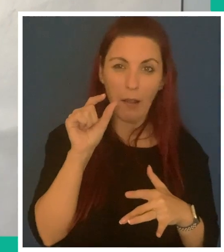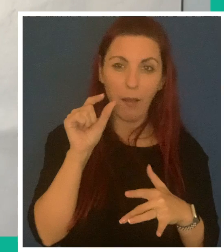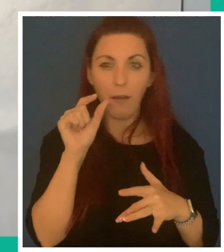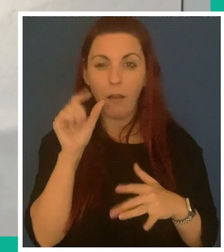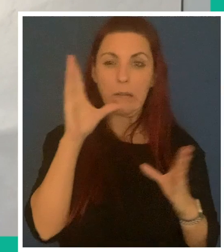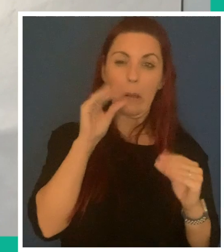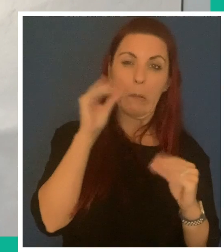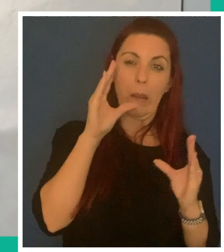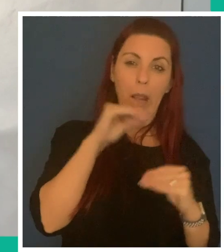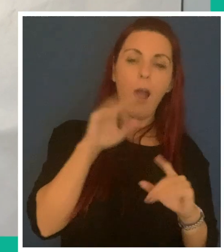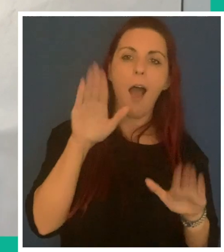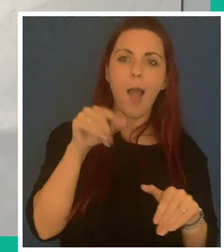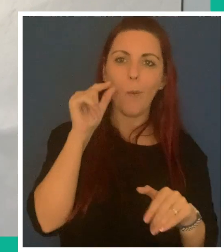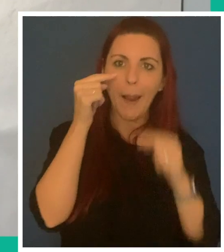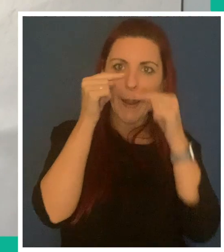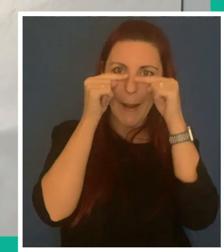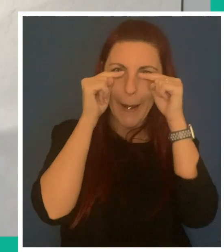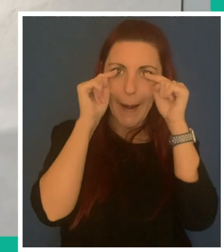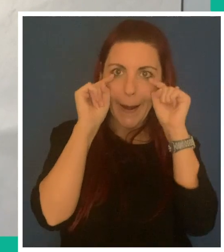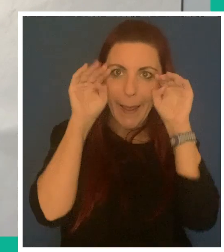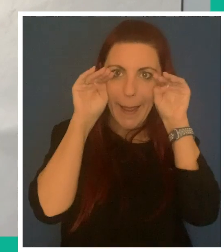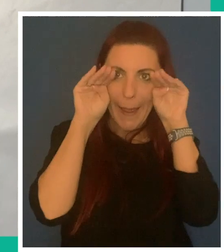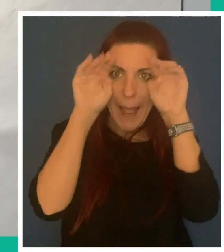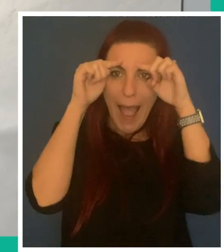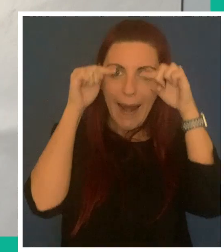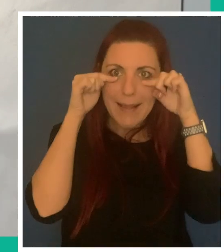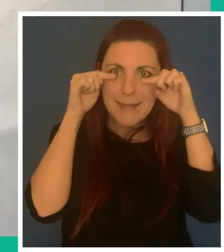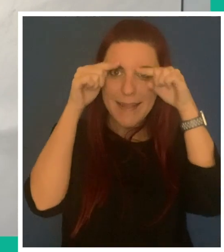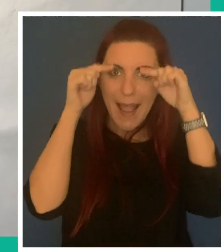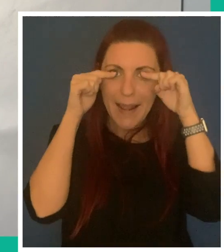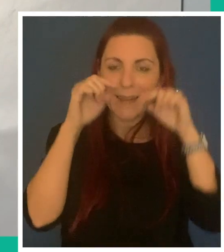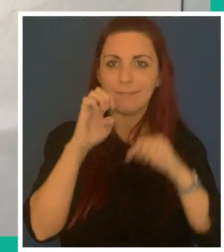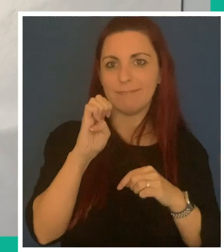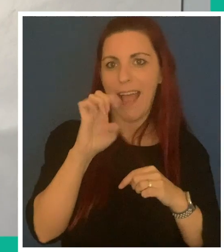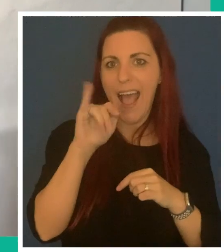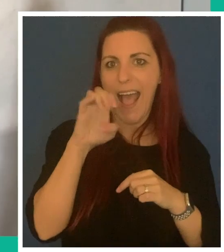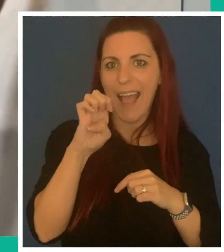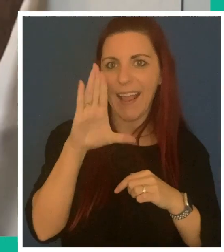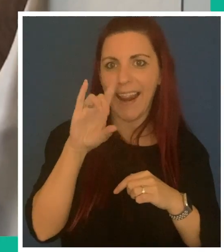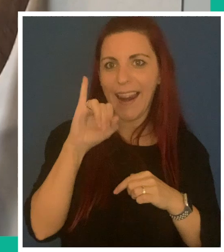give him little eyelashes or eyelids going over his eyes like this.